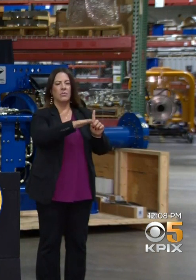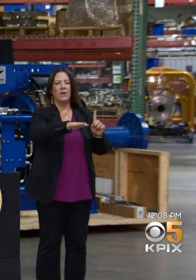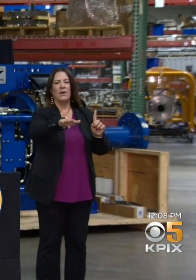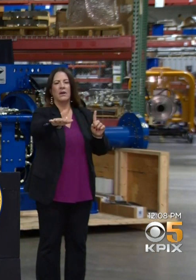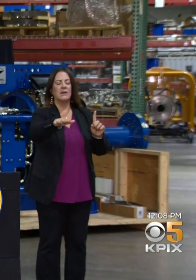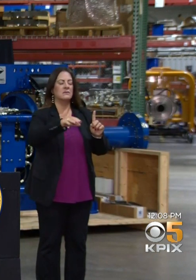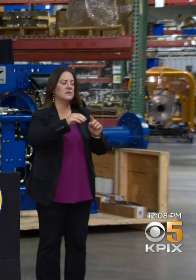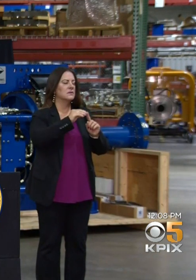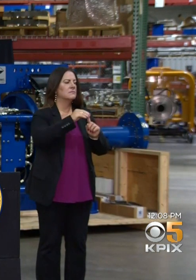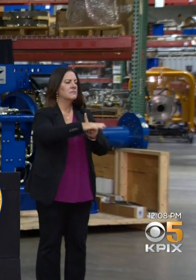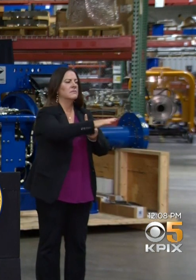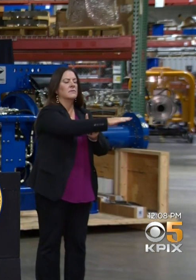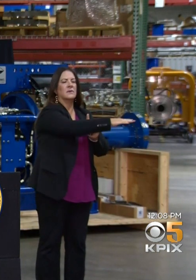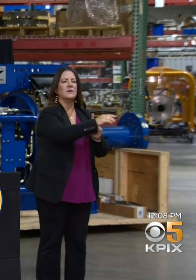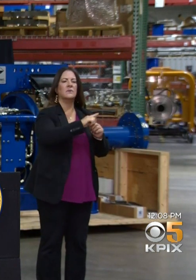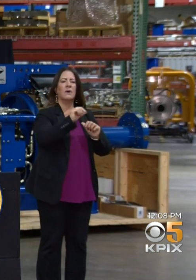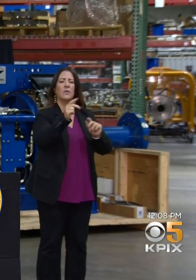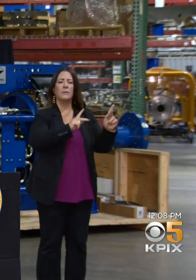THE PERCENTAGE OF THOSE WHO